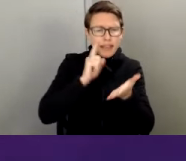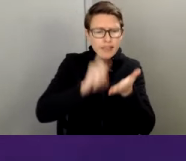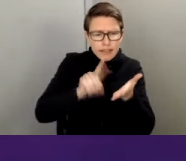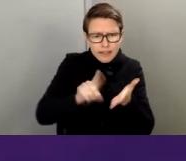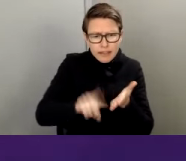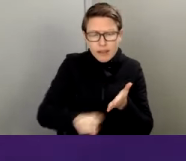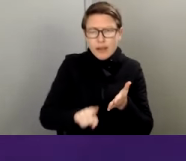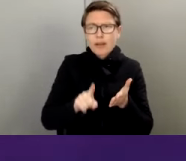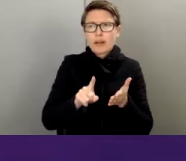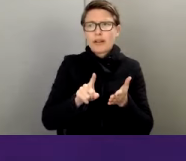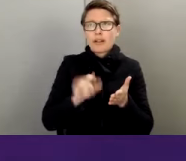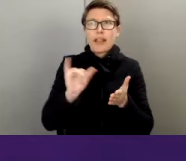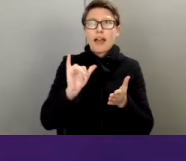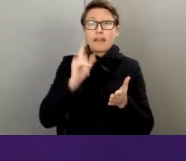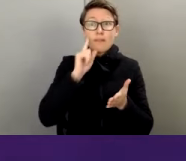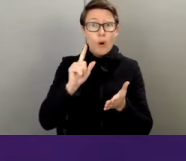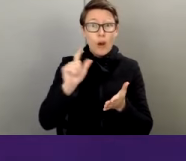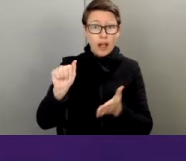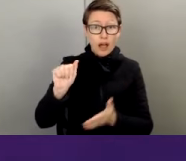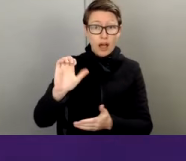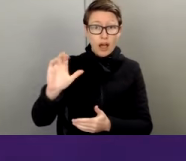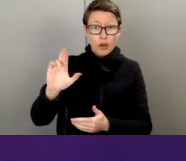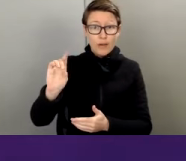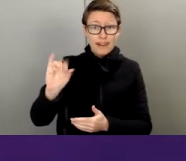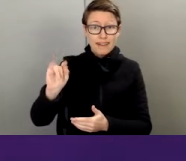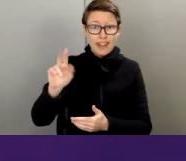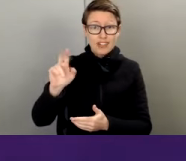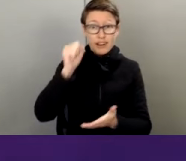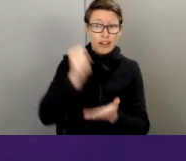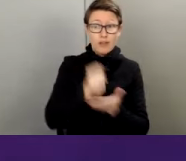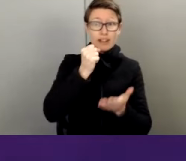like accreditation, there's different steps and then we hold on to your records.